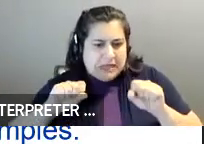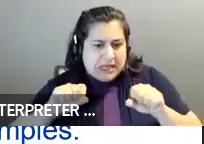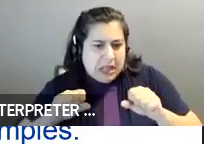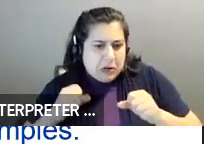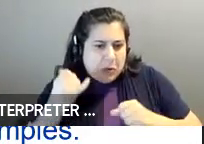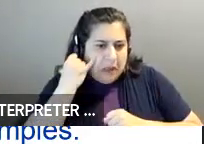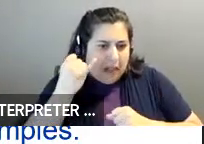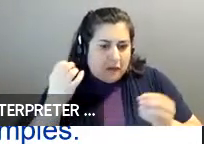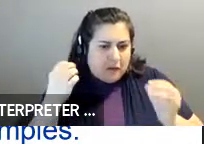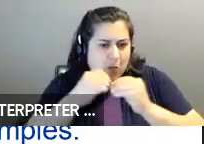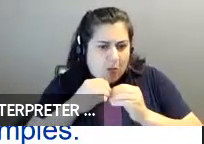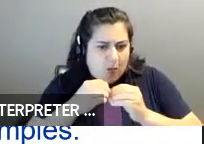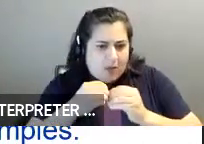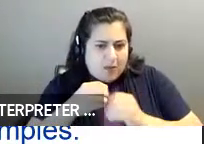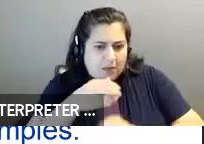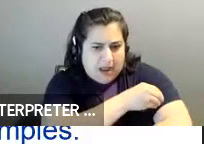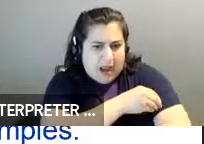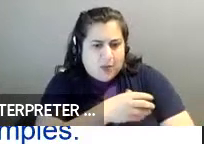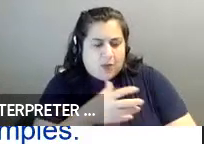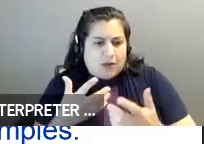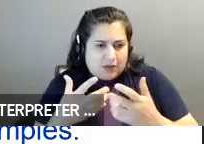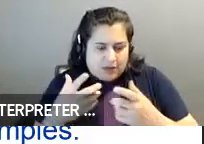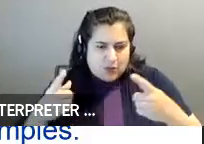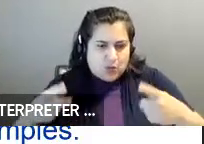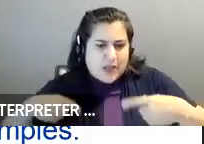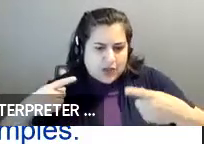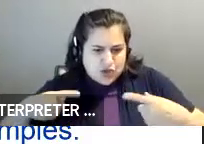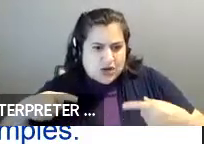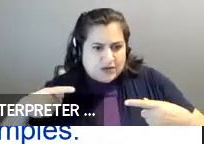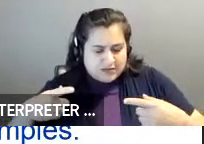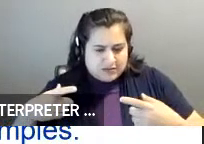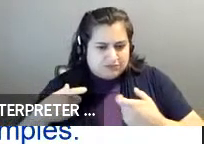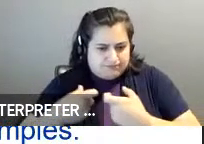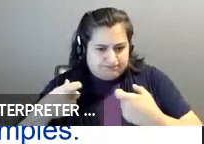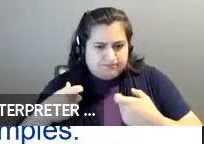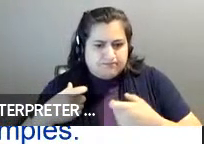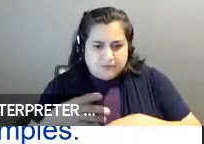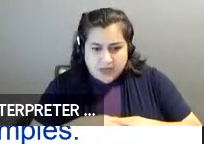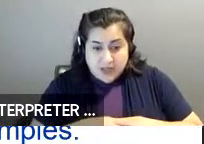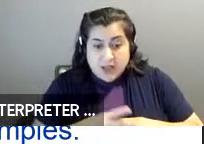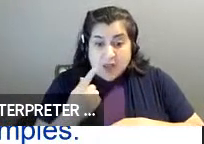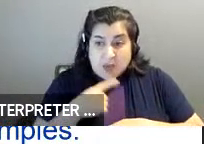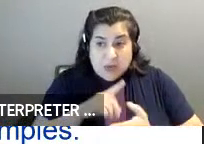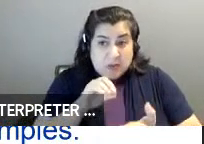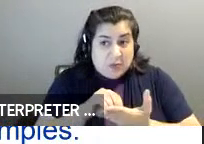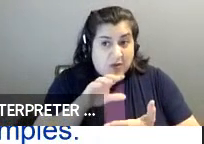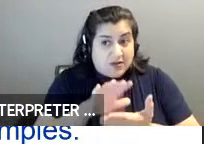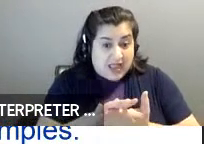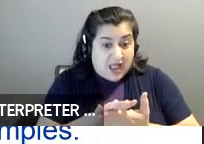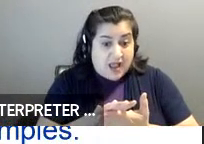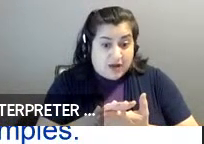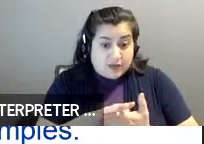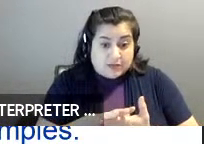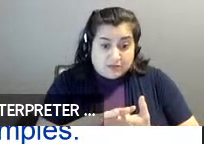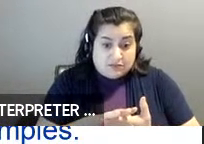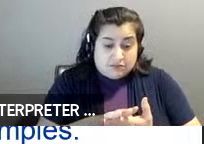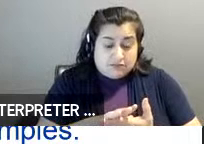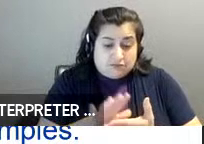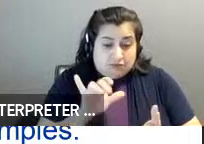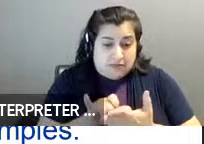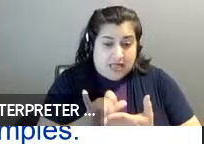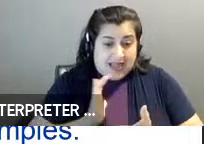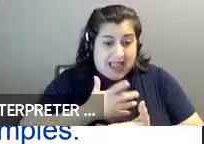We noted that based on our analysis and our original study sample at 19 inches seat height,